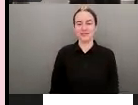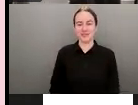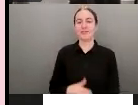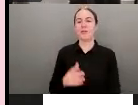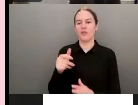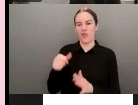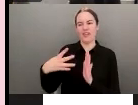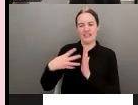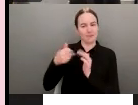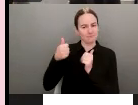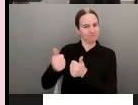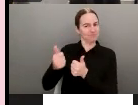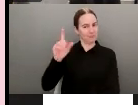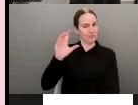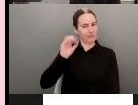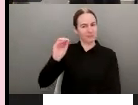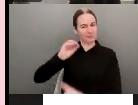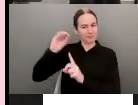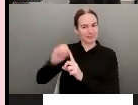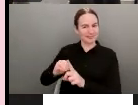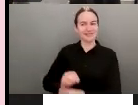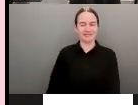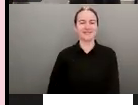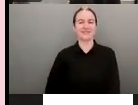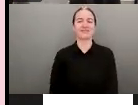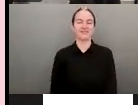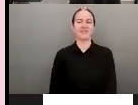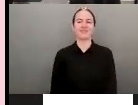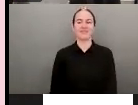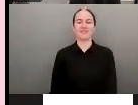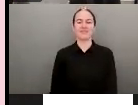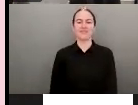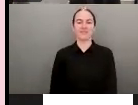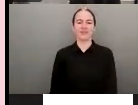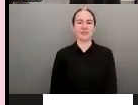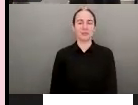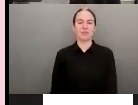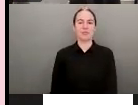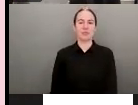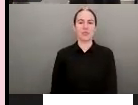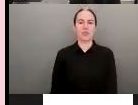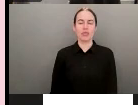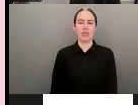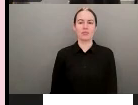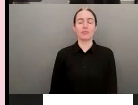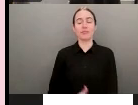Yeah, now we have font size and display as biggest. Here is also preview, which shows that like different apps - Camera, Chrome, Drive, Play, Settings, which don't work really well with biggest sizes,